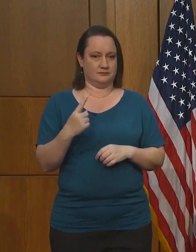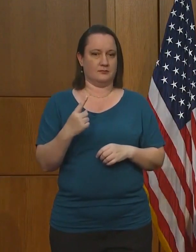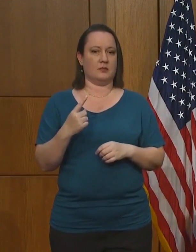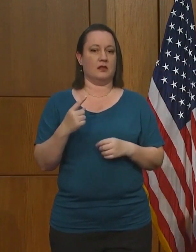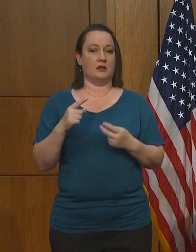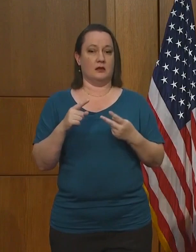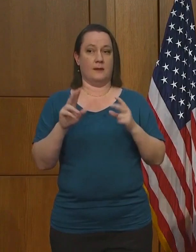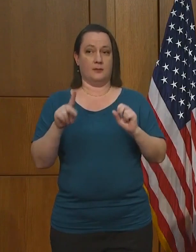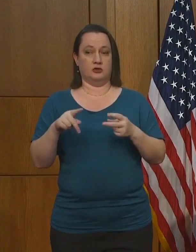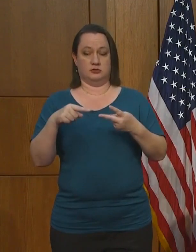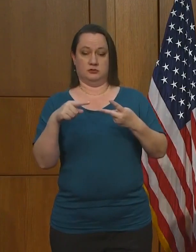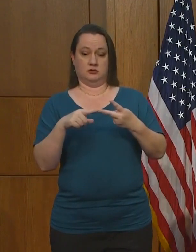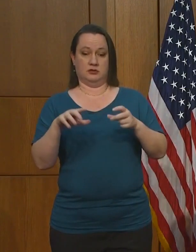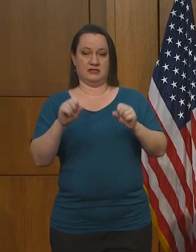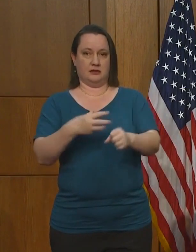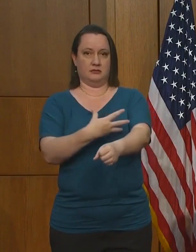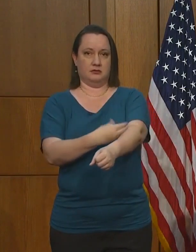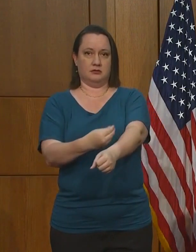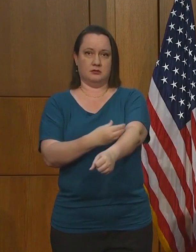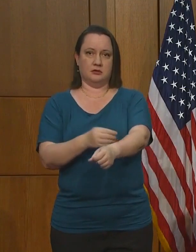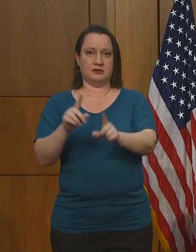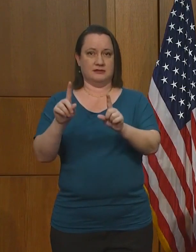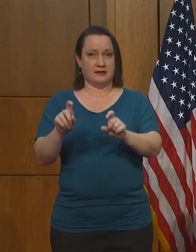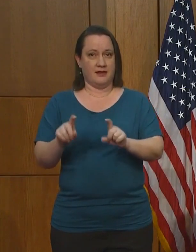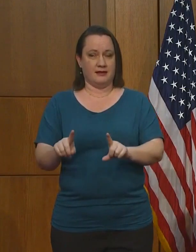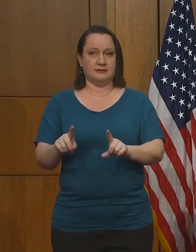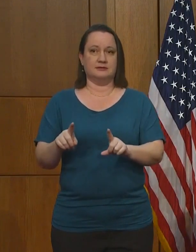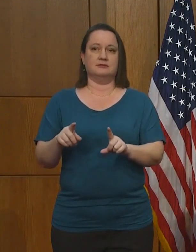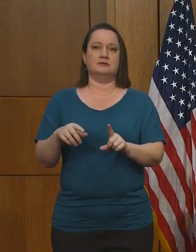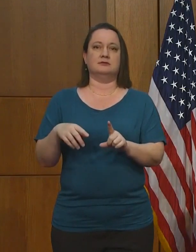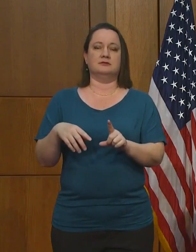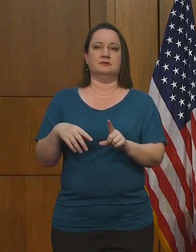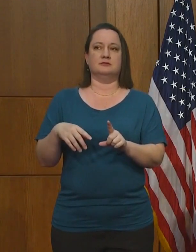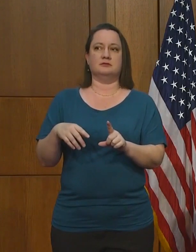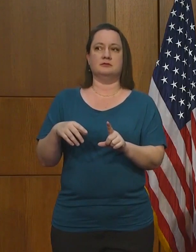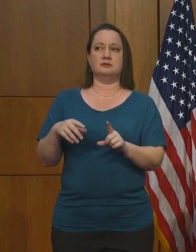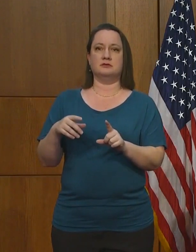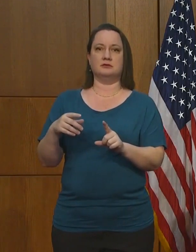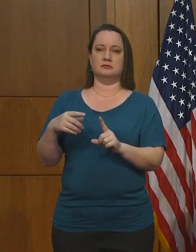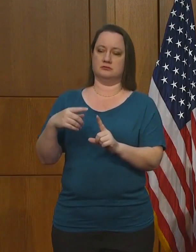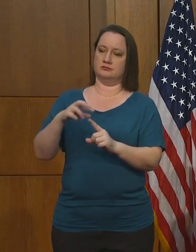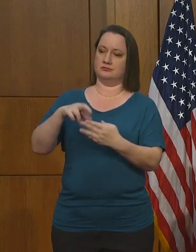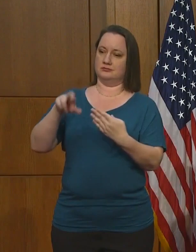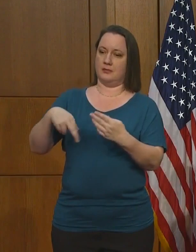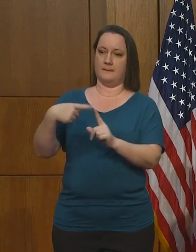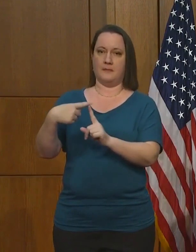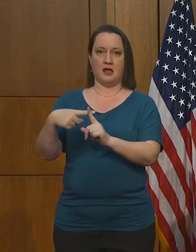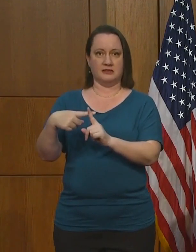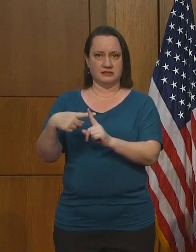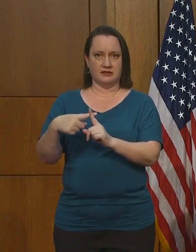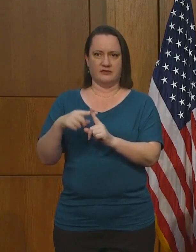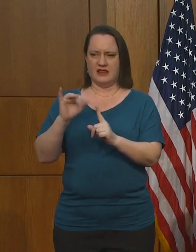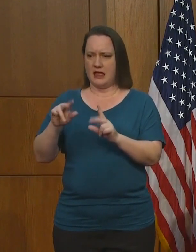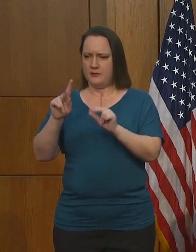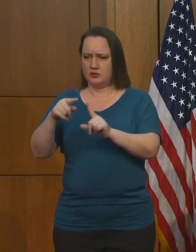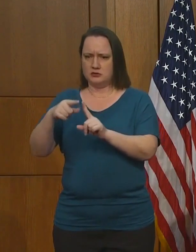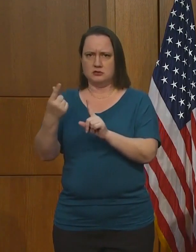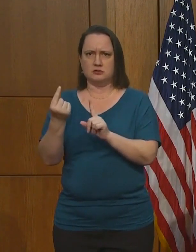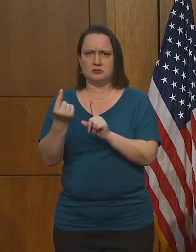THINK THIS YEAH. SO THE IS WHAT ADVISE SOMEONE A THIS ROLLER